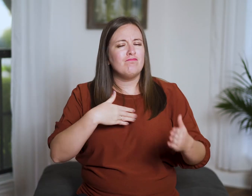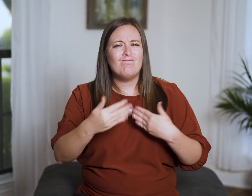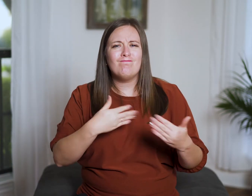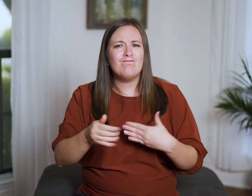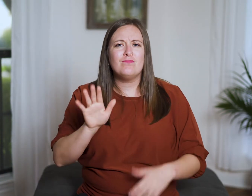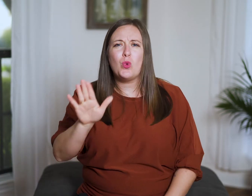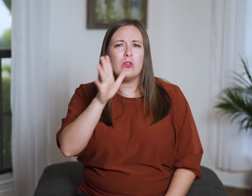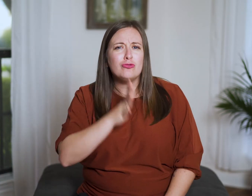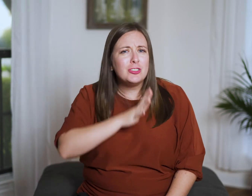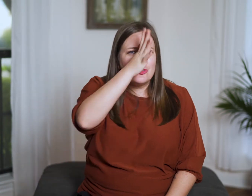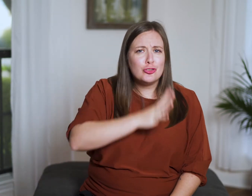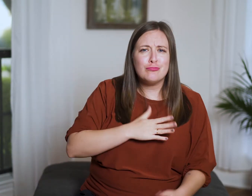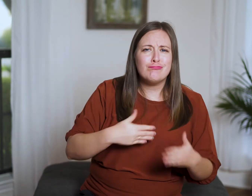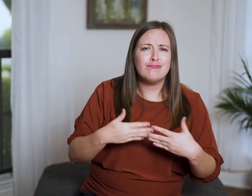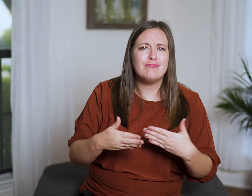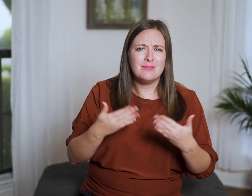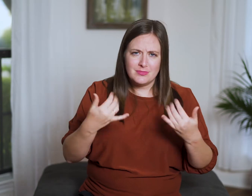Regardless of your gender,